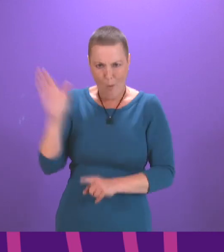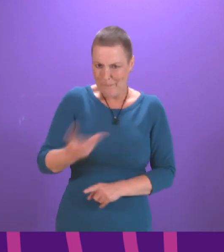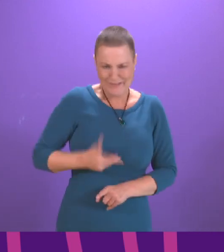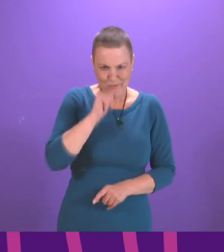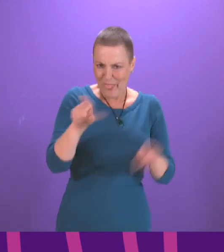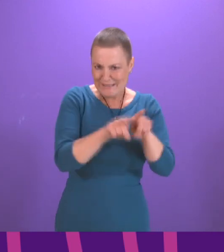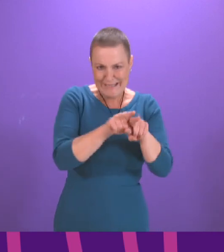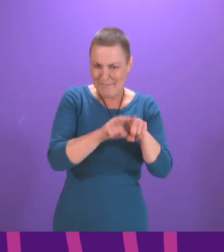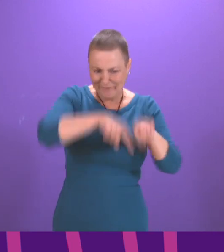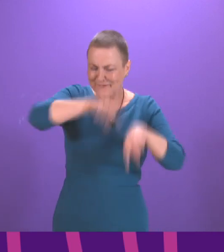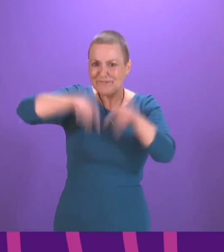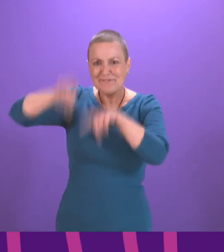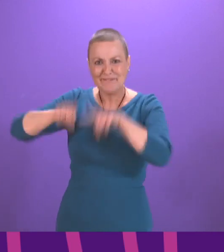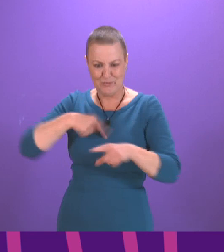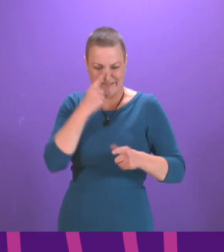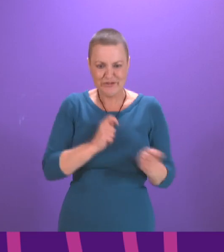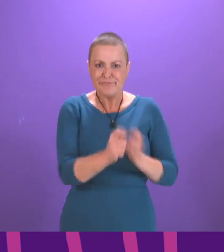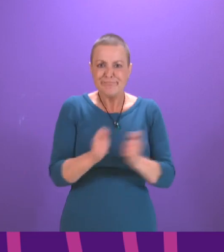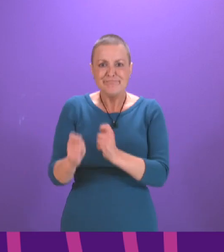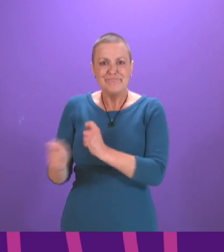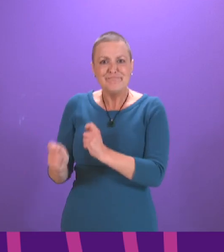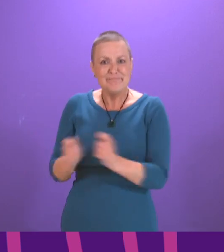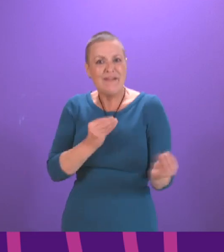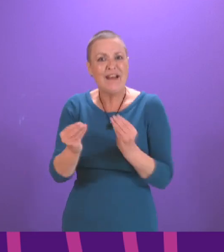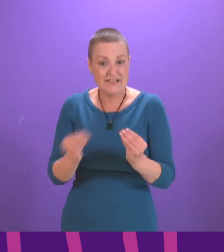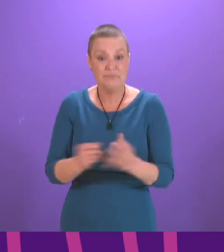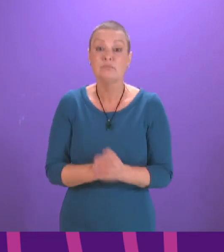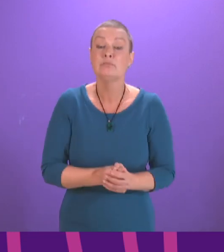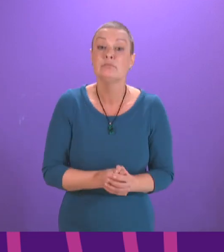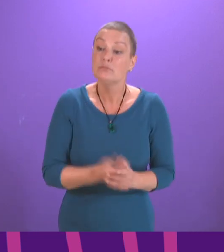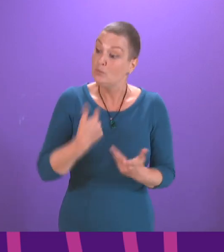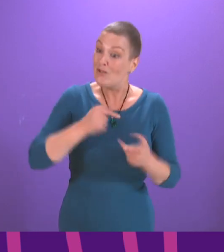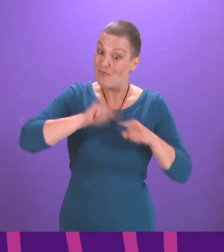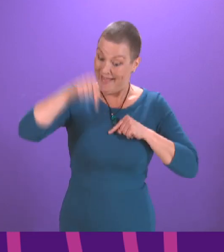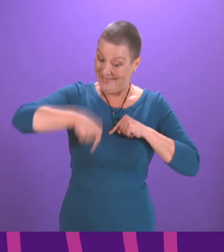ability of businesses to operate normally. We are trying, through that system, to have